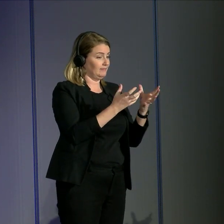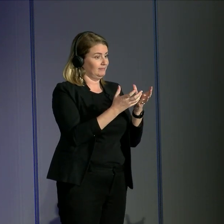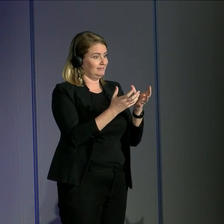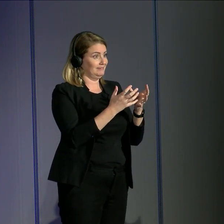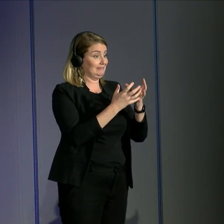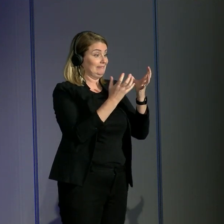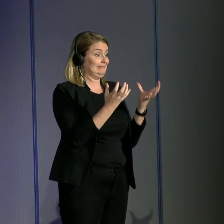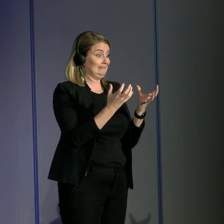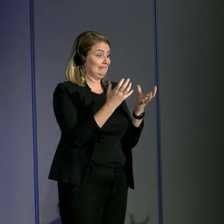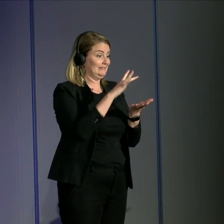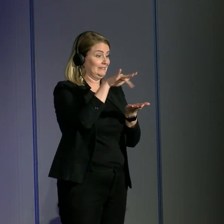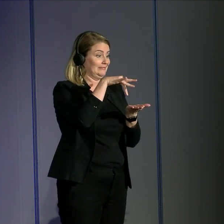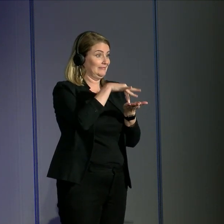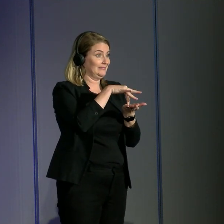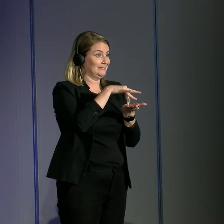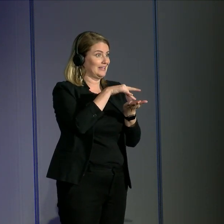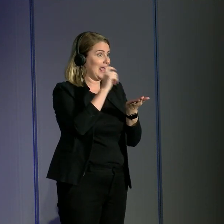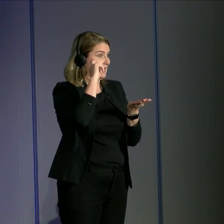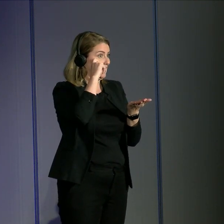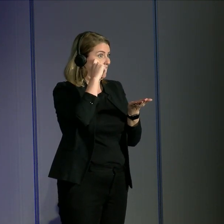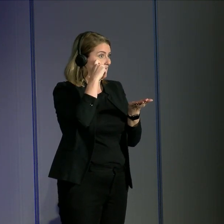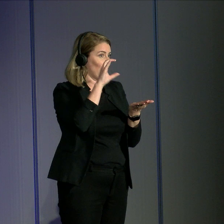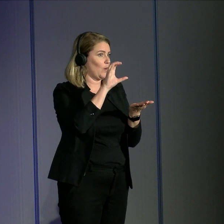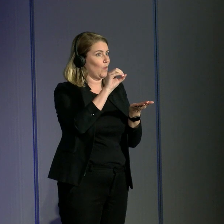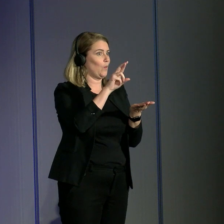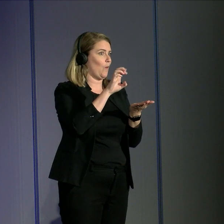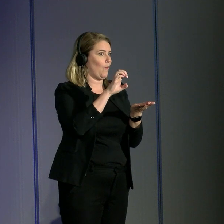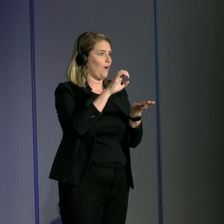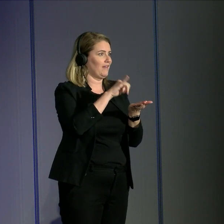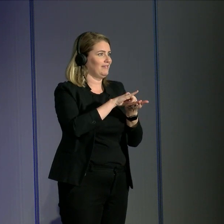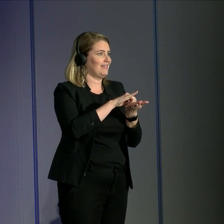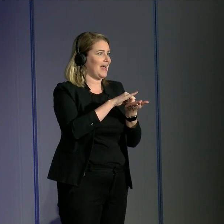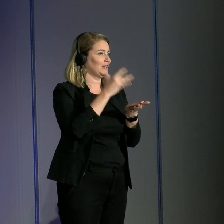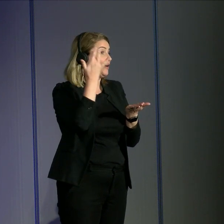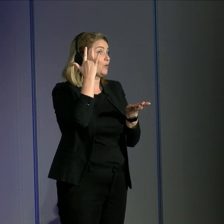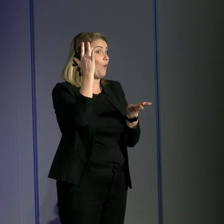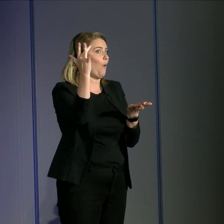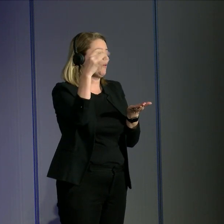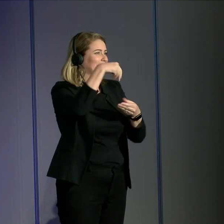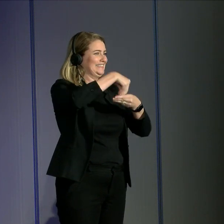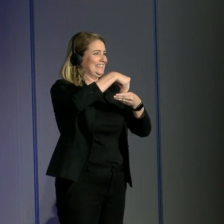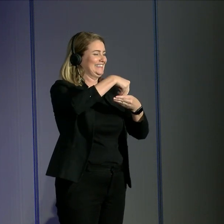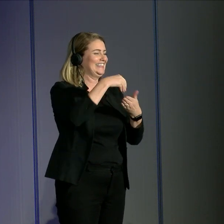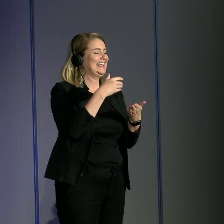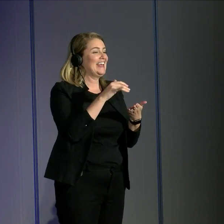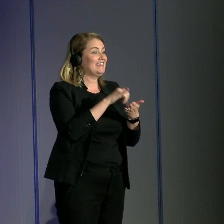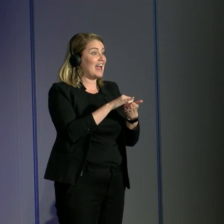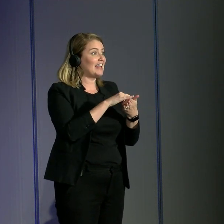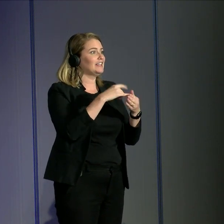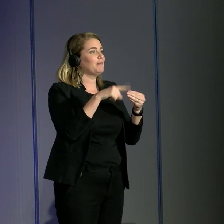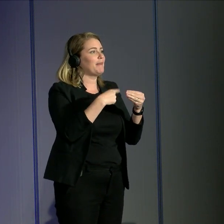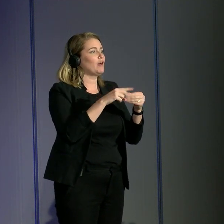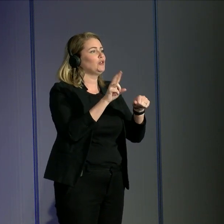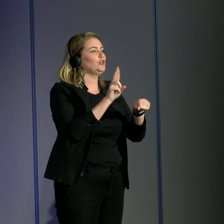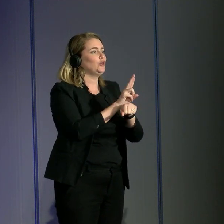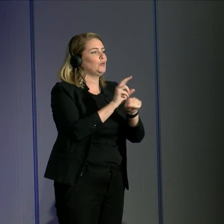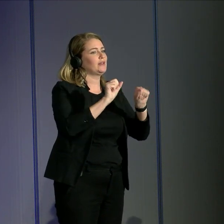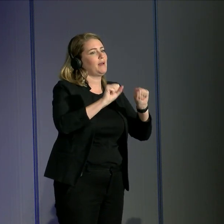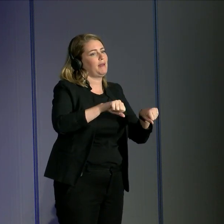the core layer, as far as I'm concerned, that gold nugget in the middle is all about usability.